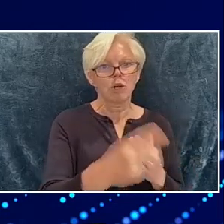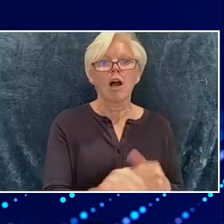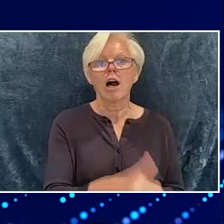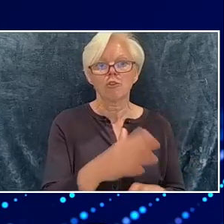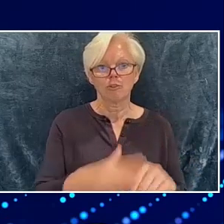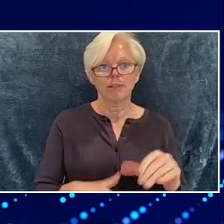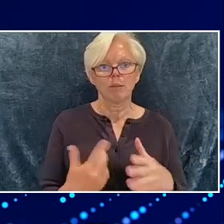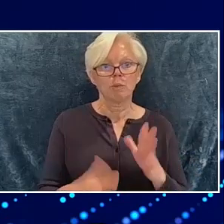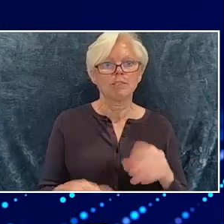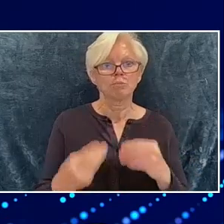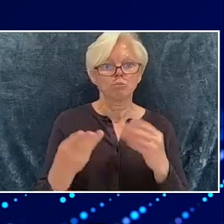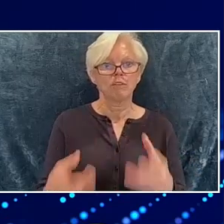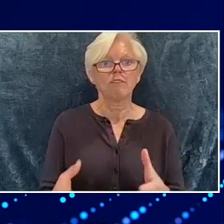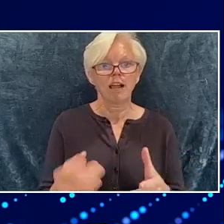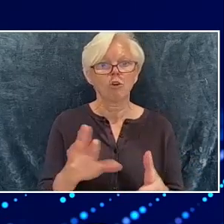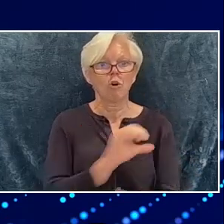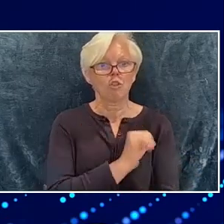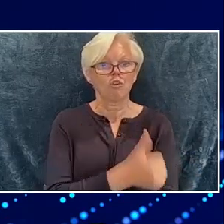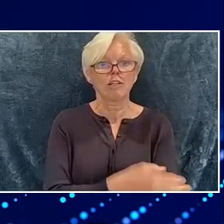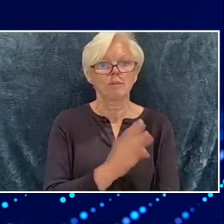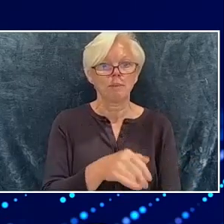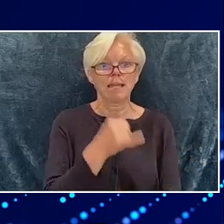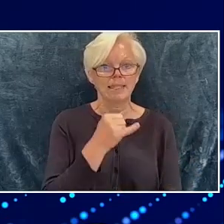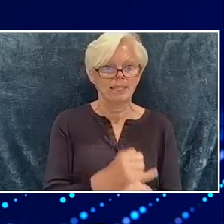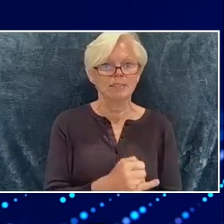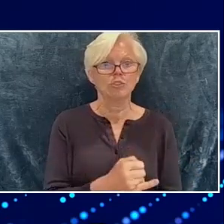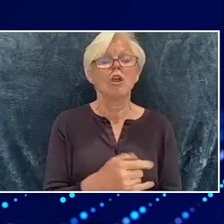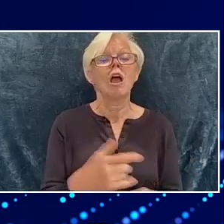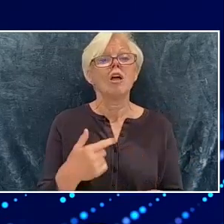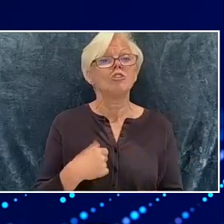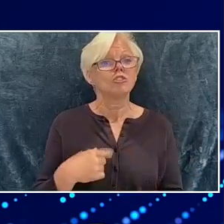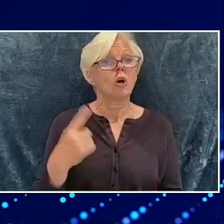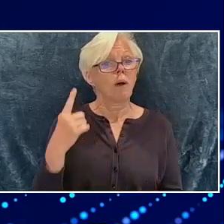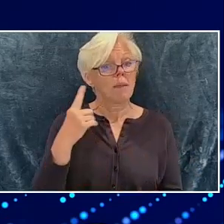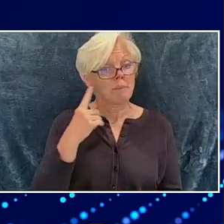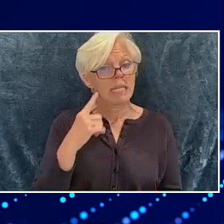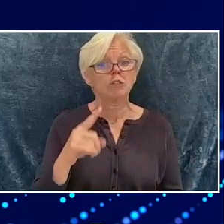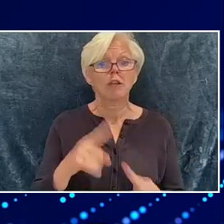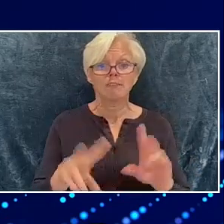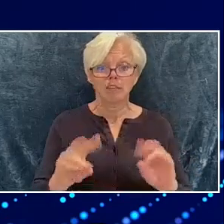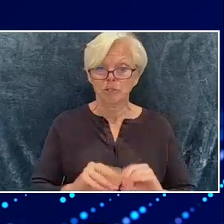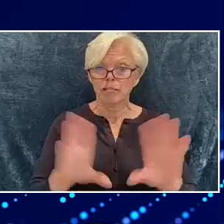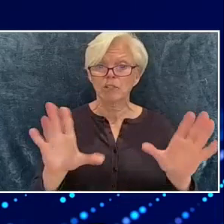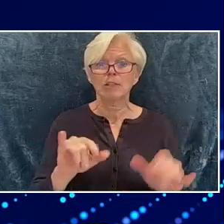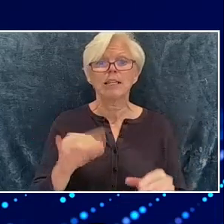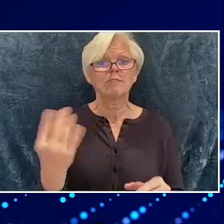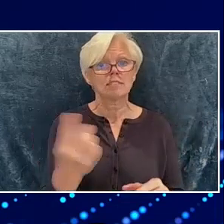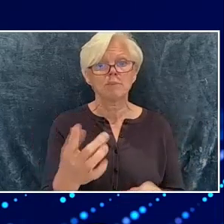provided or authorized by the institution. And I am hearing loud and clear that if something is available more cheaply